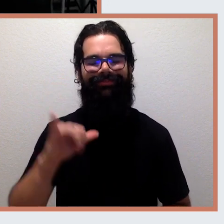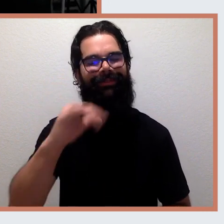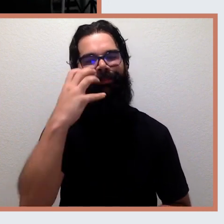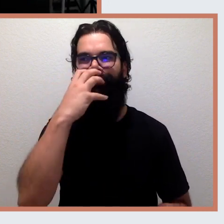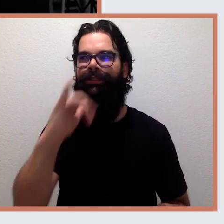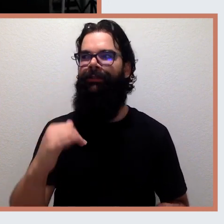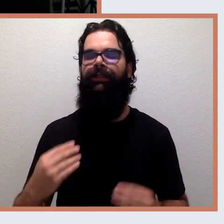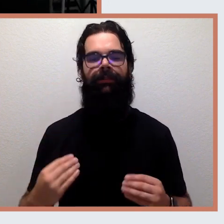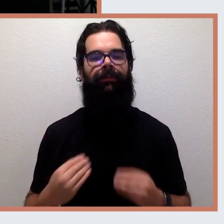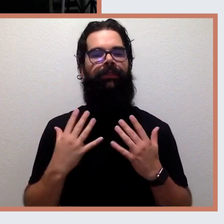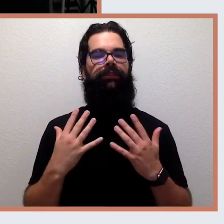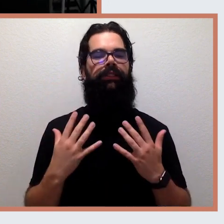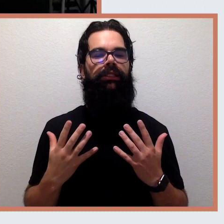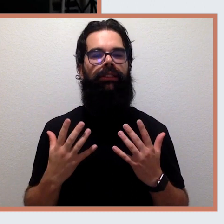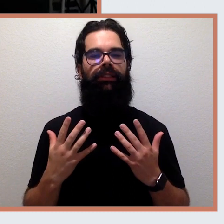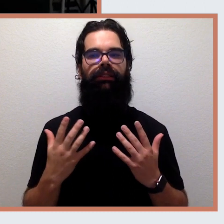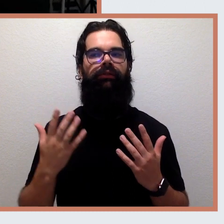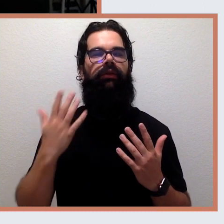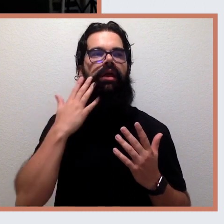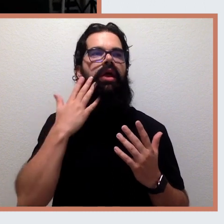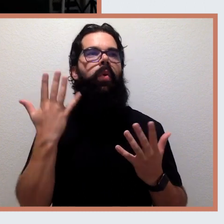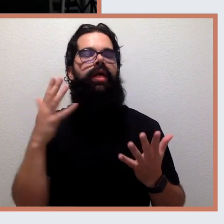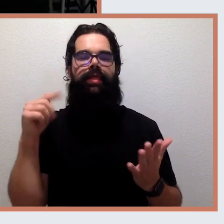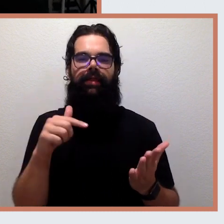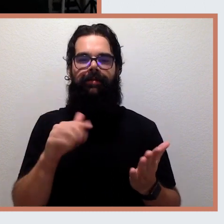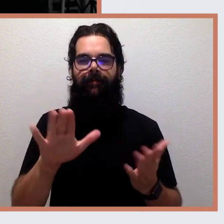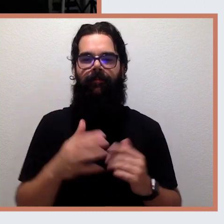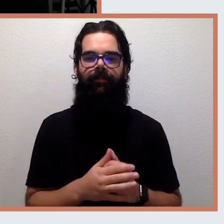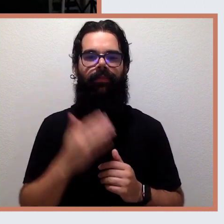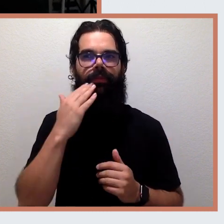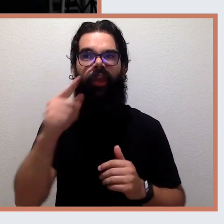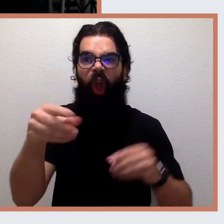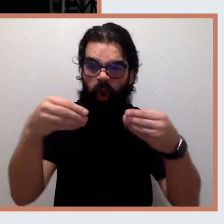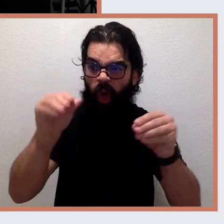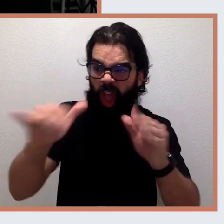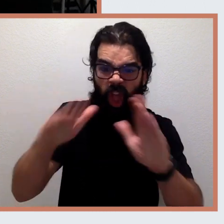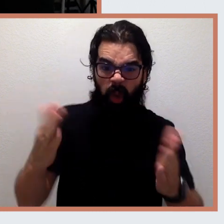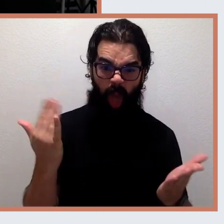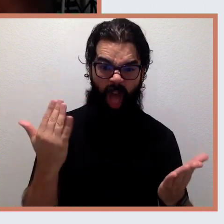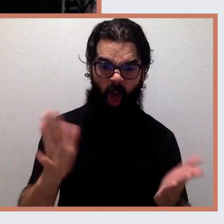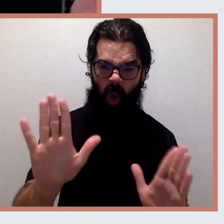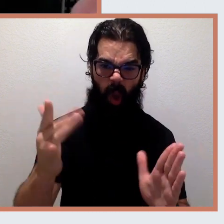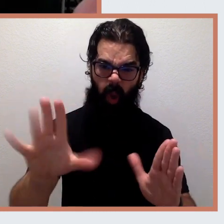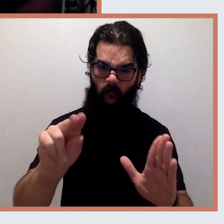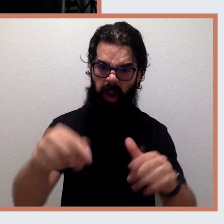I'm proud of her too for sure. Aw. That's awesome, really, that's inspiring. I didn't even know that.